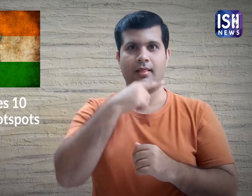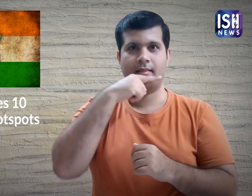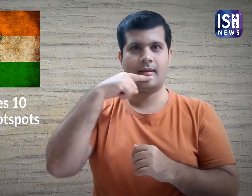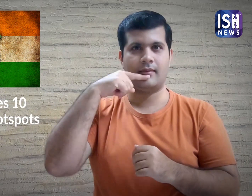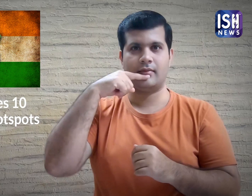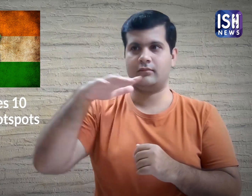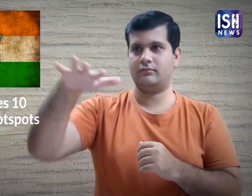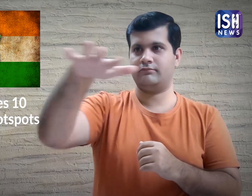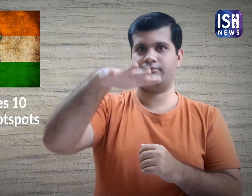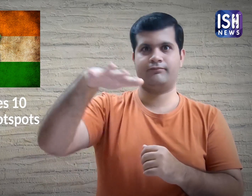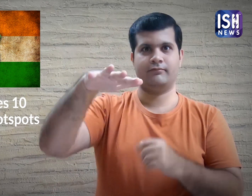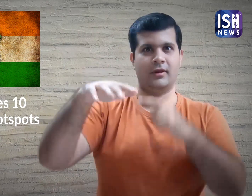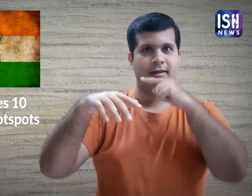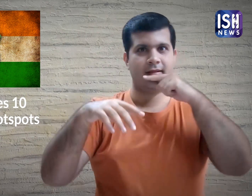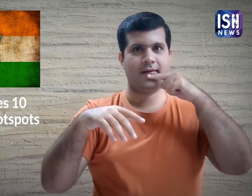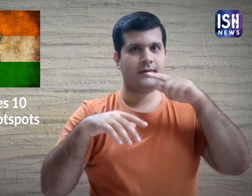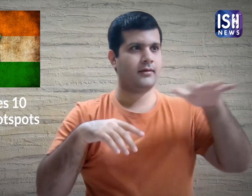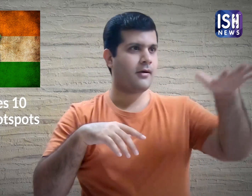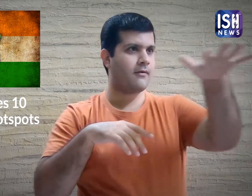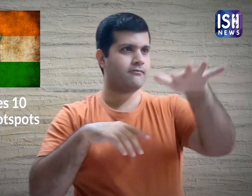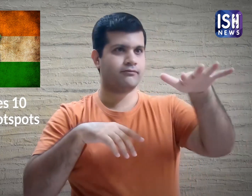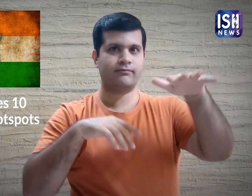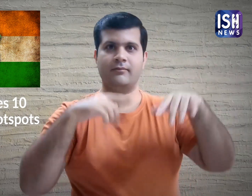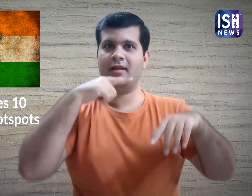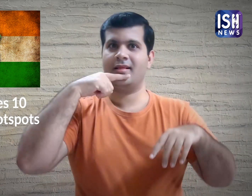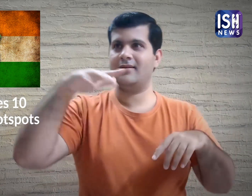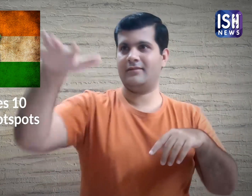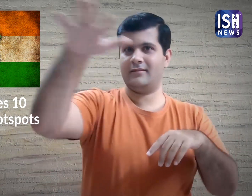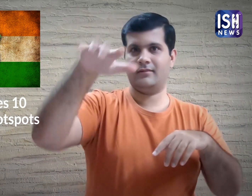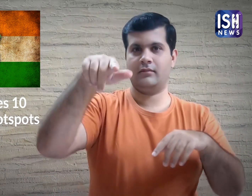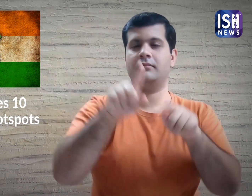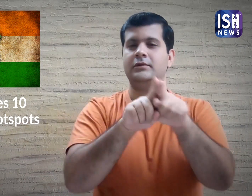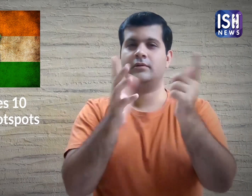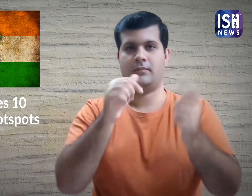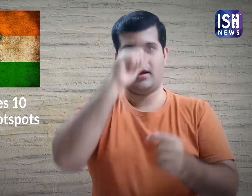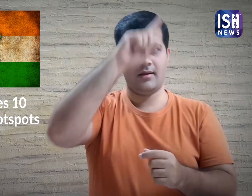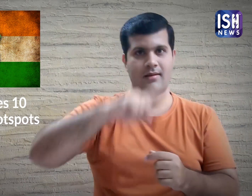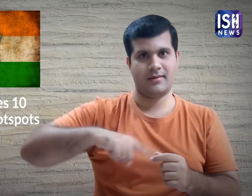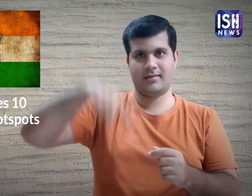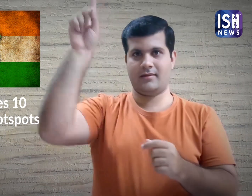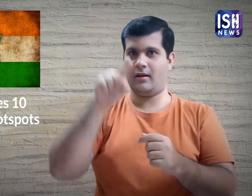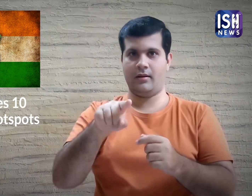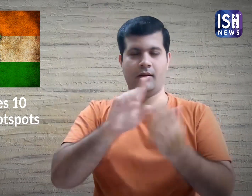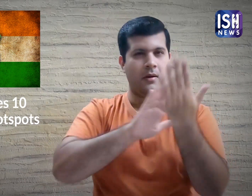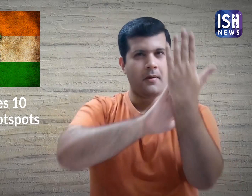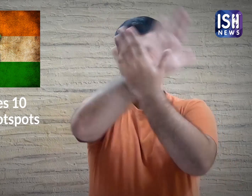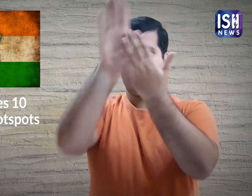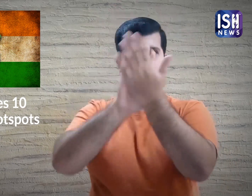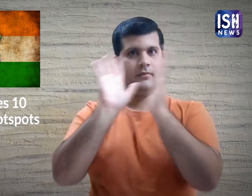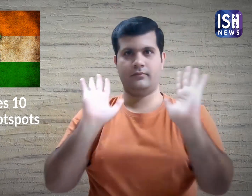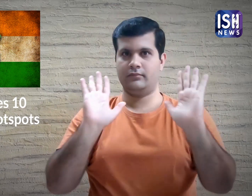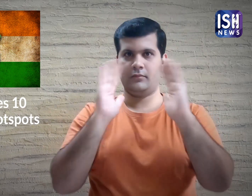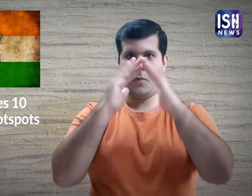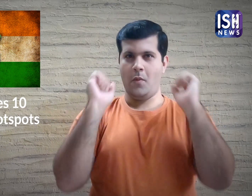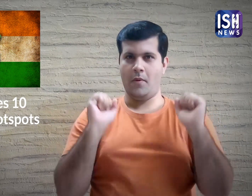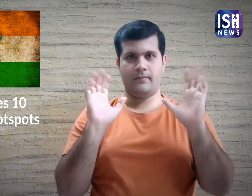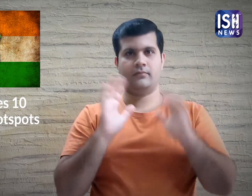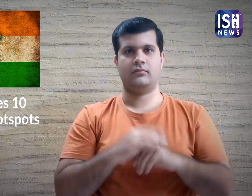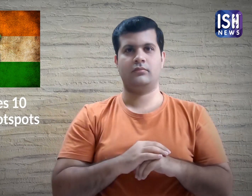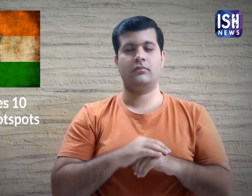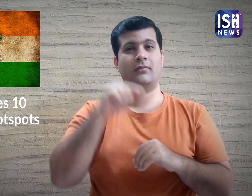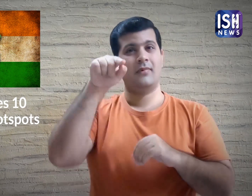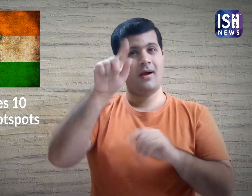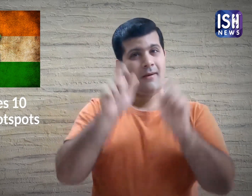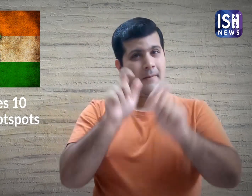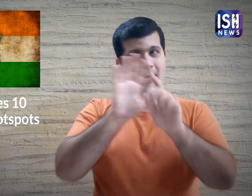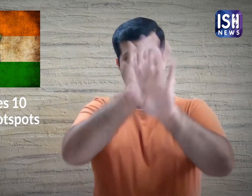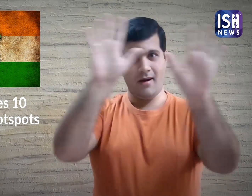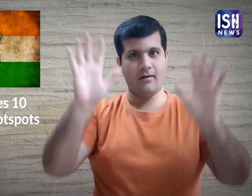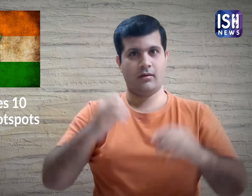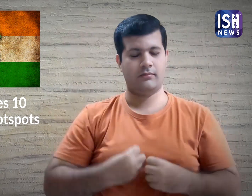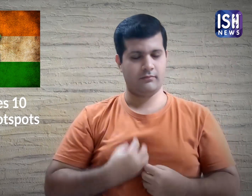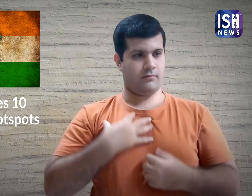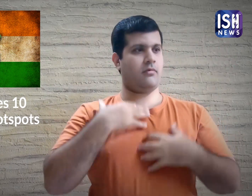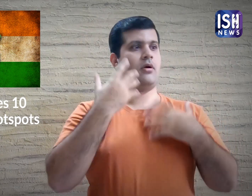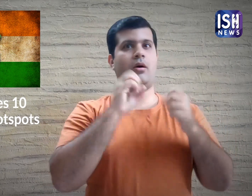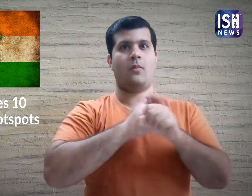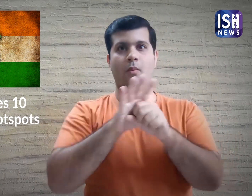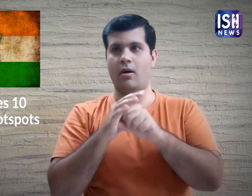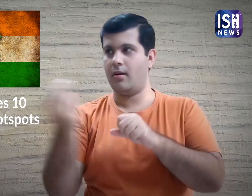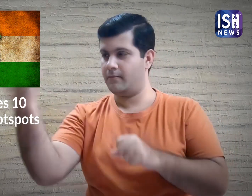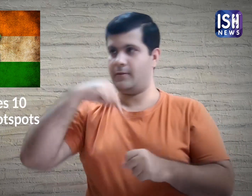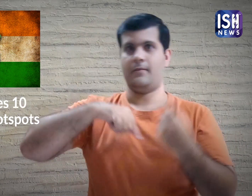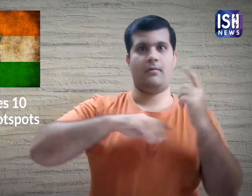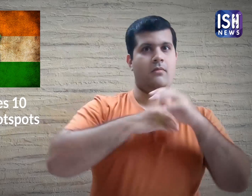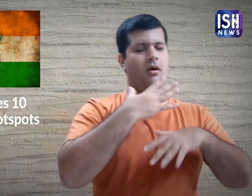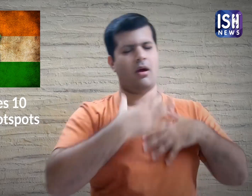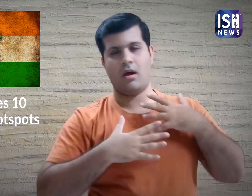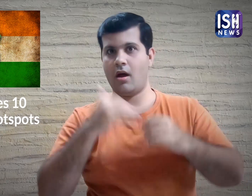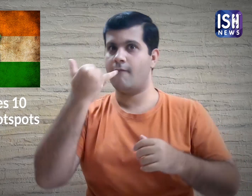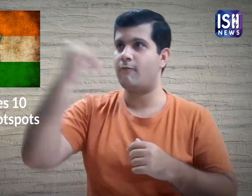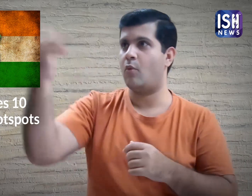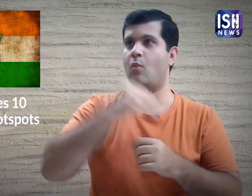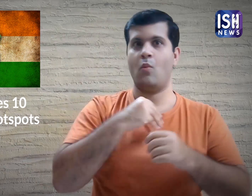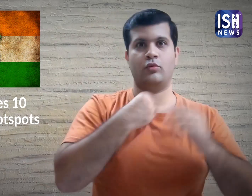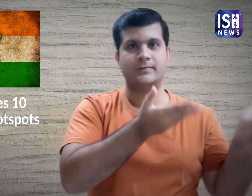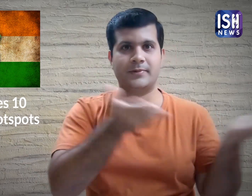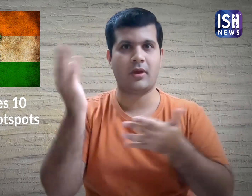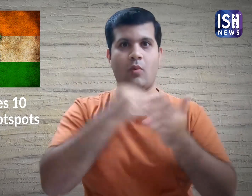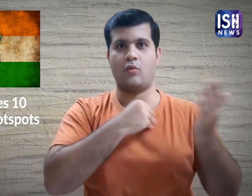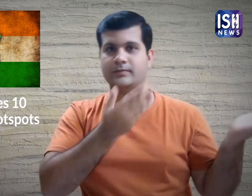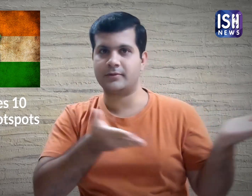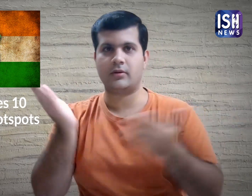After the lockdown, people began showing spymtoms and contacted medical authorities.